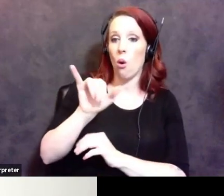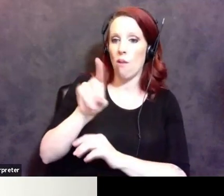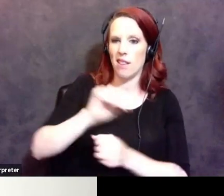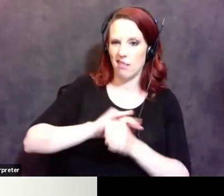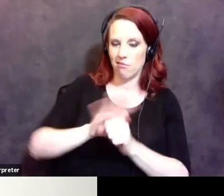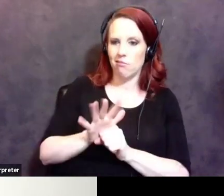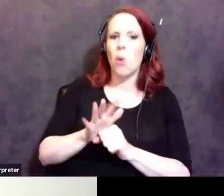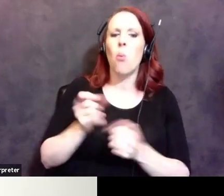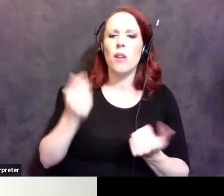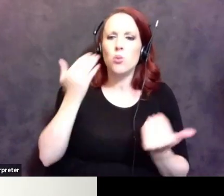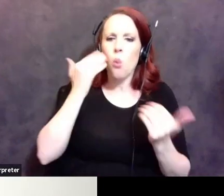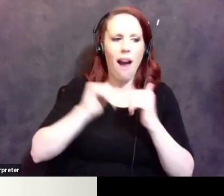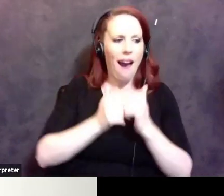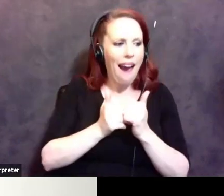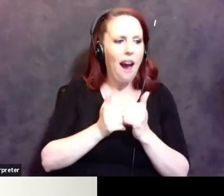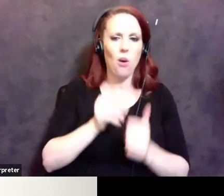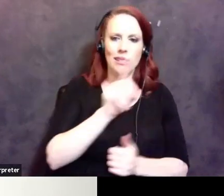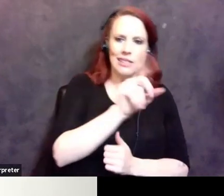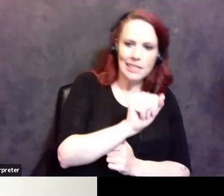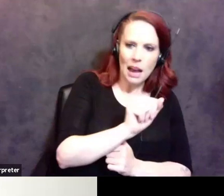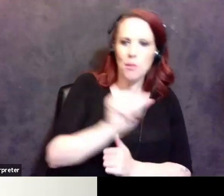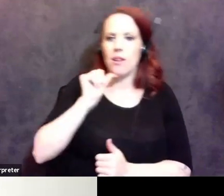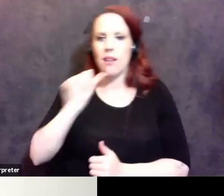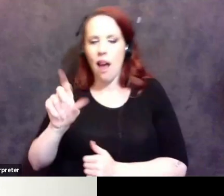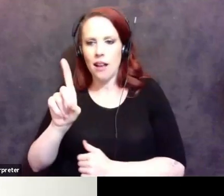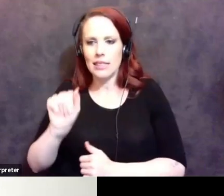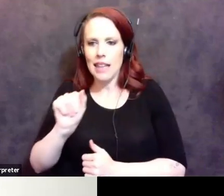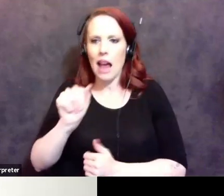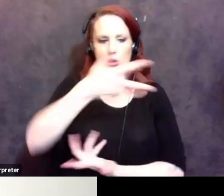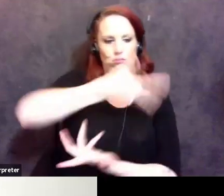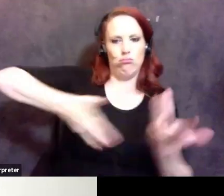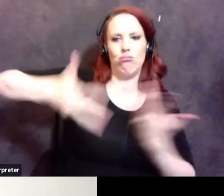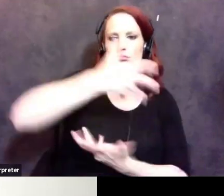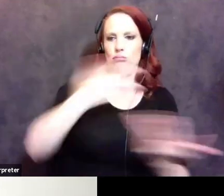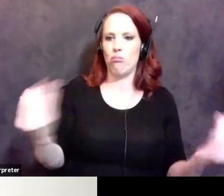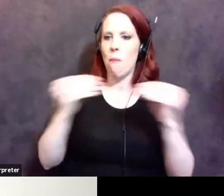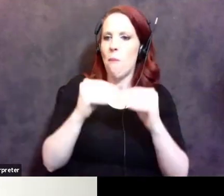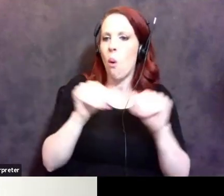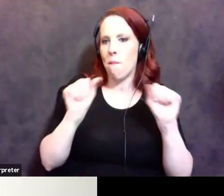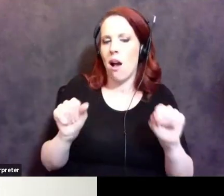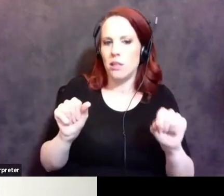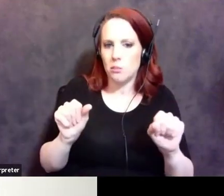face to face, in person as much as possible? If that's not happening in the workplace, which is where